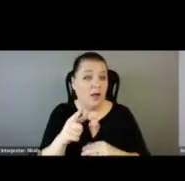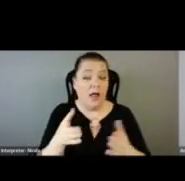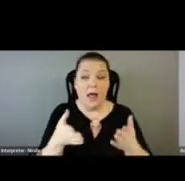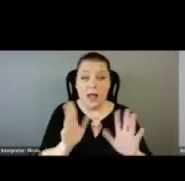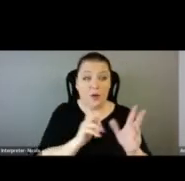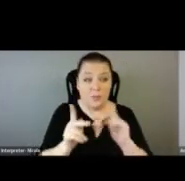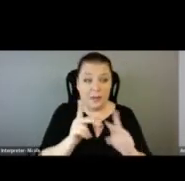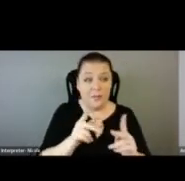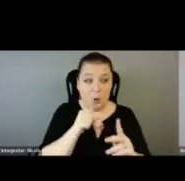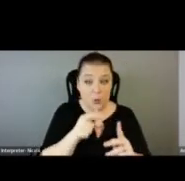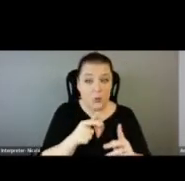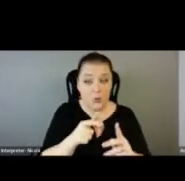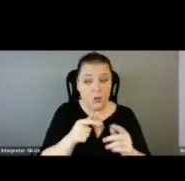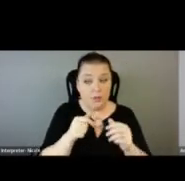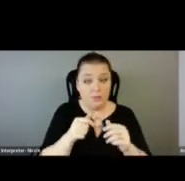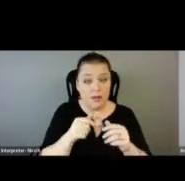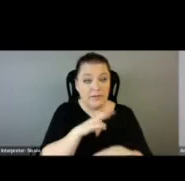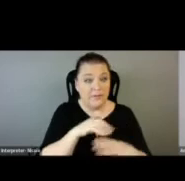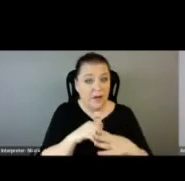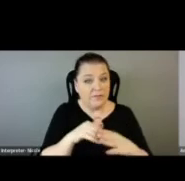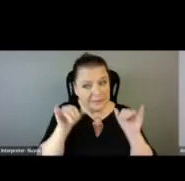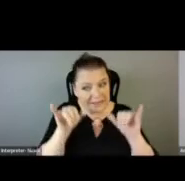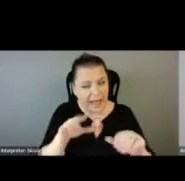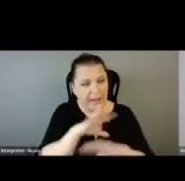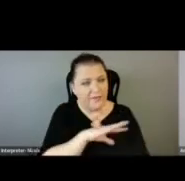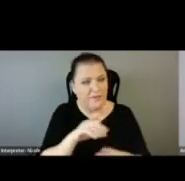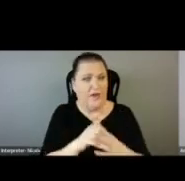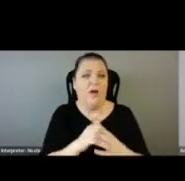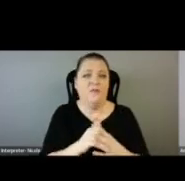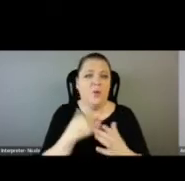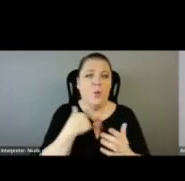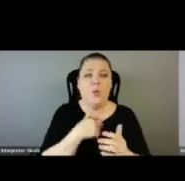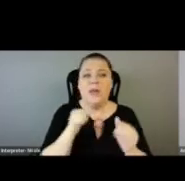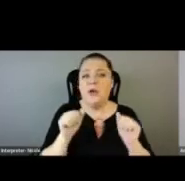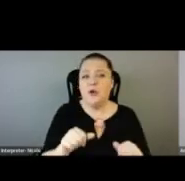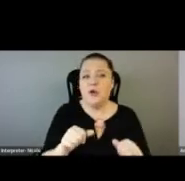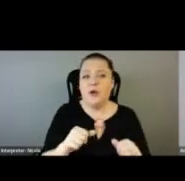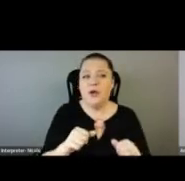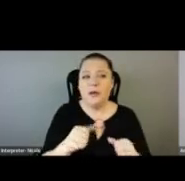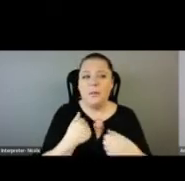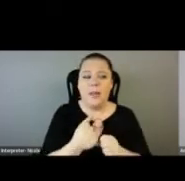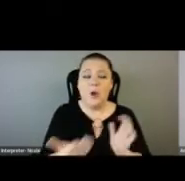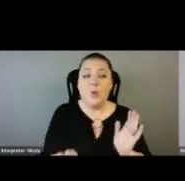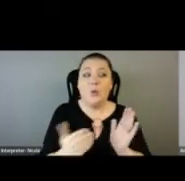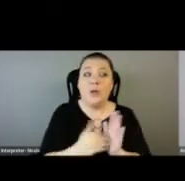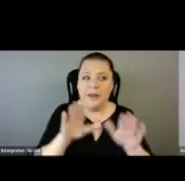continue to get engaged, or stay engaged. And so we were able to create new focus groups based off of people who responded to